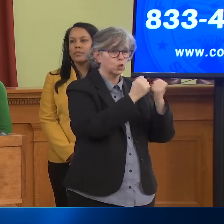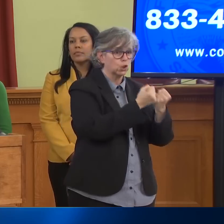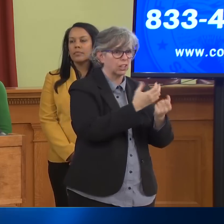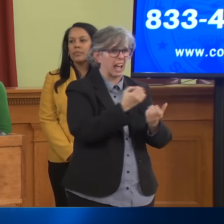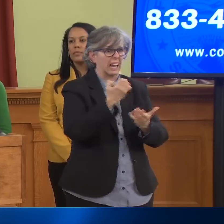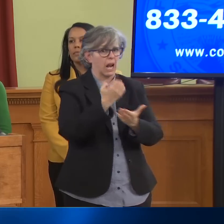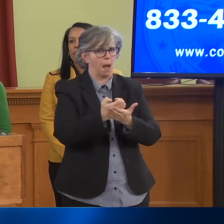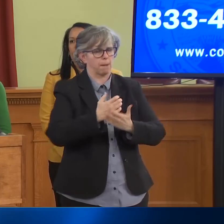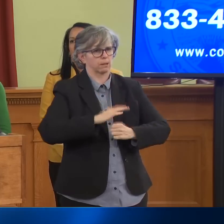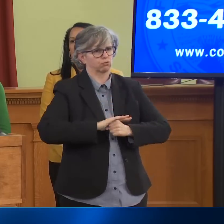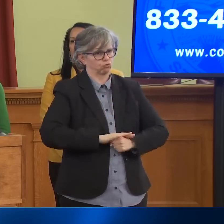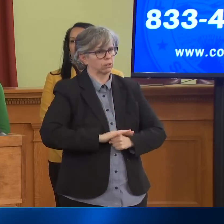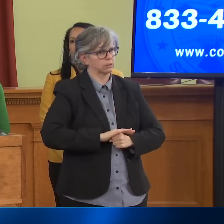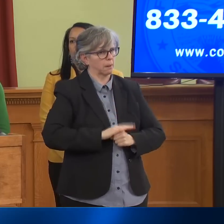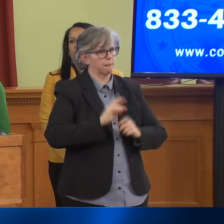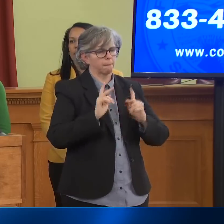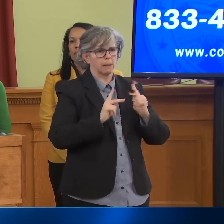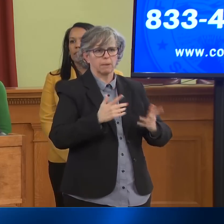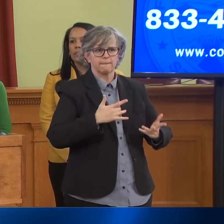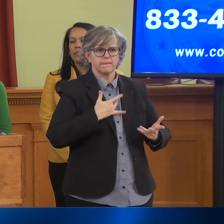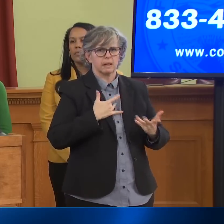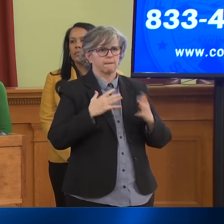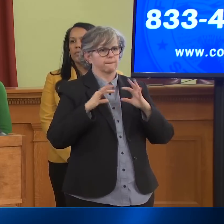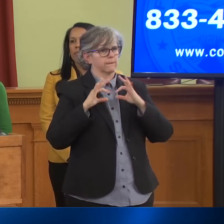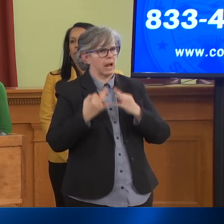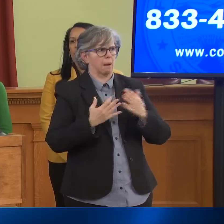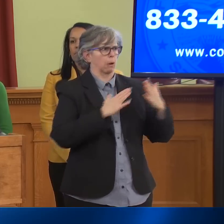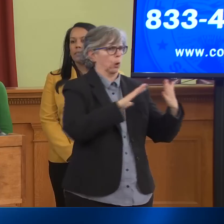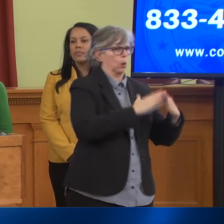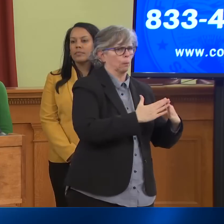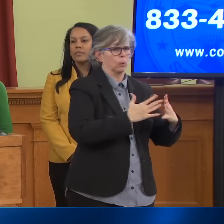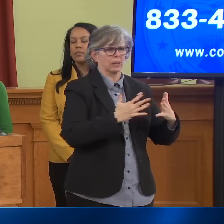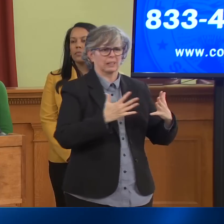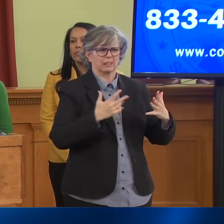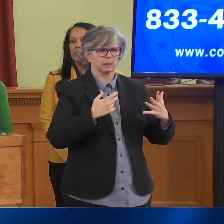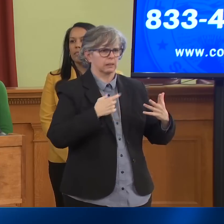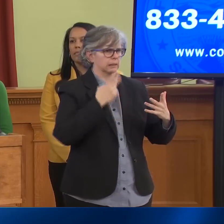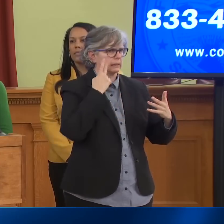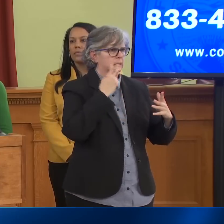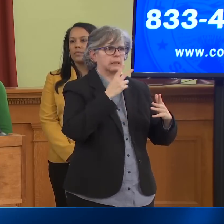WE KNOW THAT THE CIRCUMSTANCES WE FACE ARE GOING TO CREATE SOME SOCIAL AND ECONOMIC STRESS IN